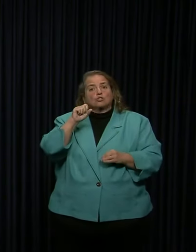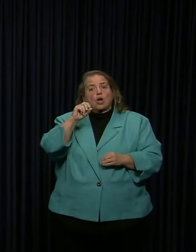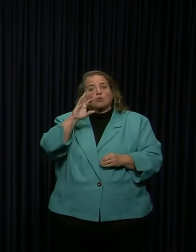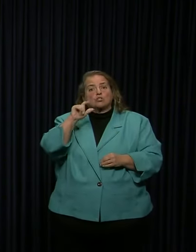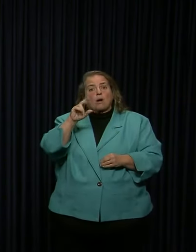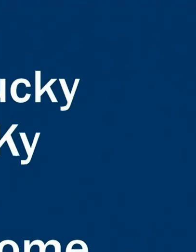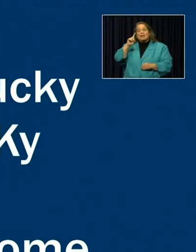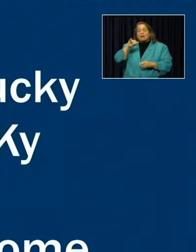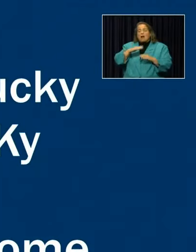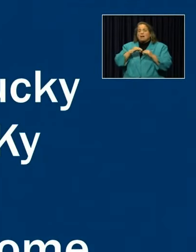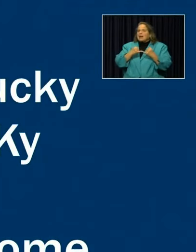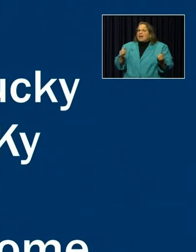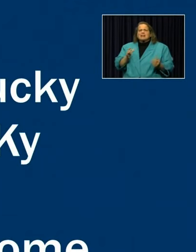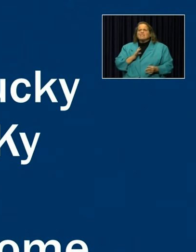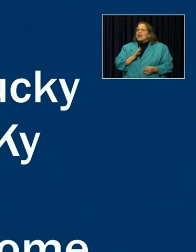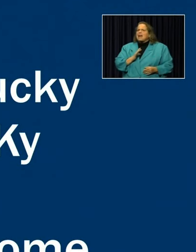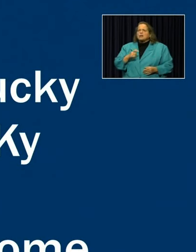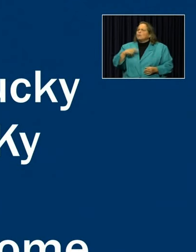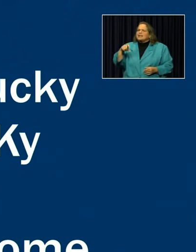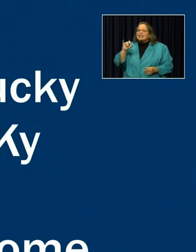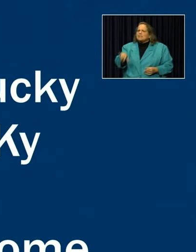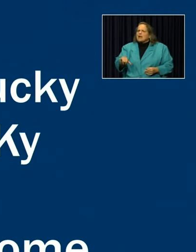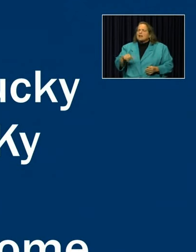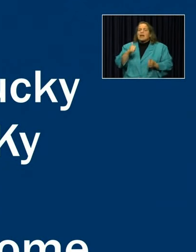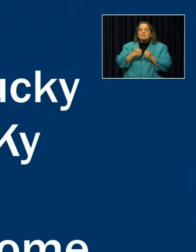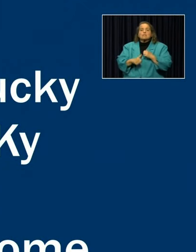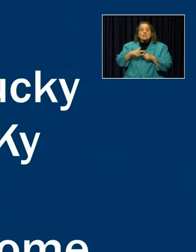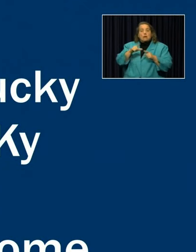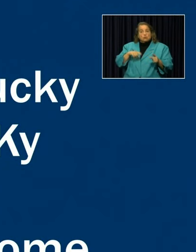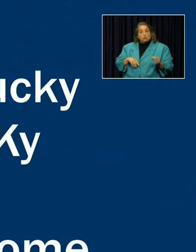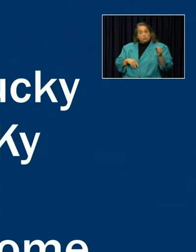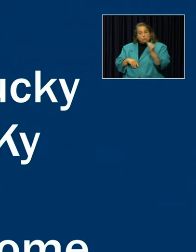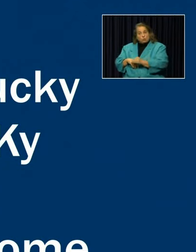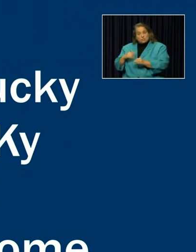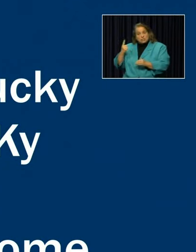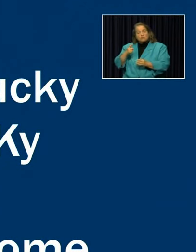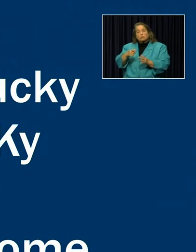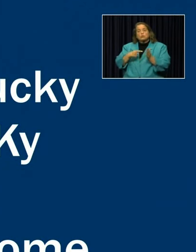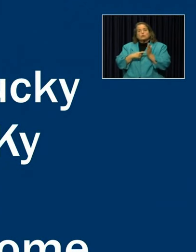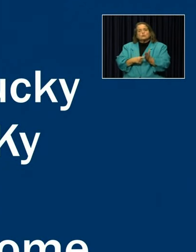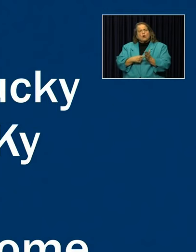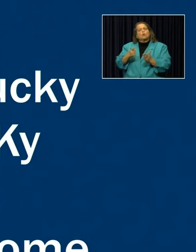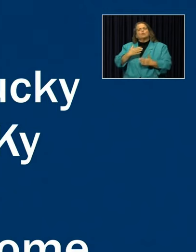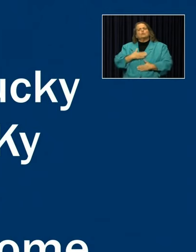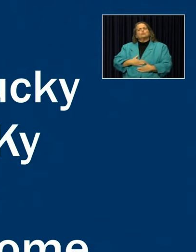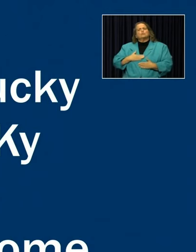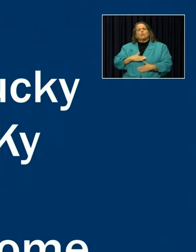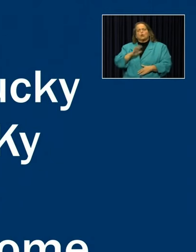THAT'S SOMETHING THAT SO FEW PEOPLE EVER GET TO EXPERIENCE AND SO FEW FAMILIES EVER GET TO